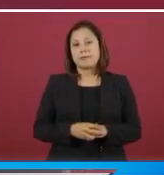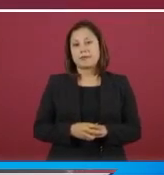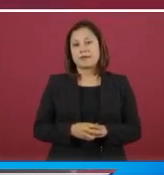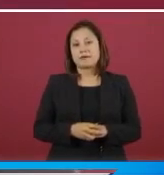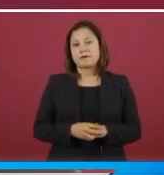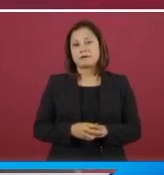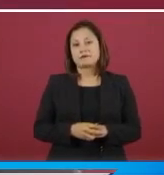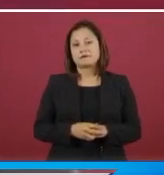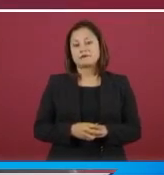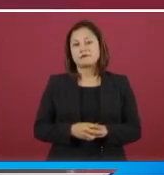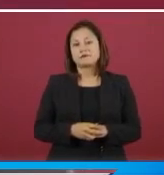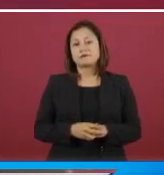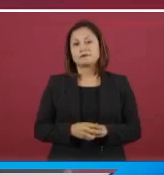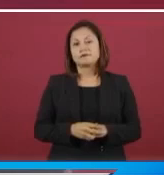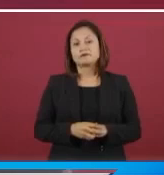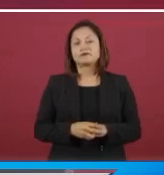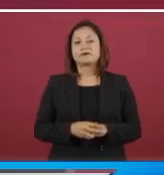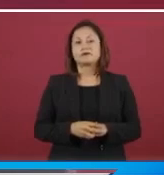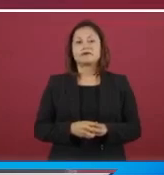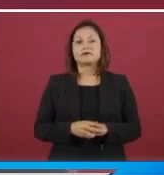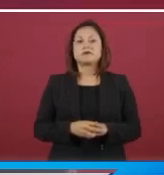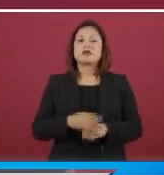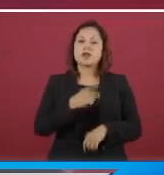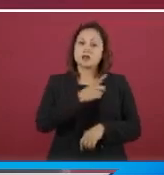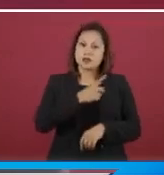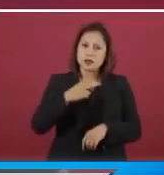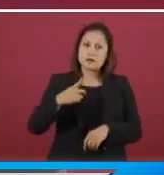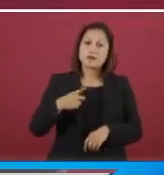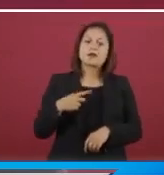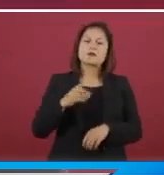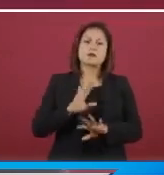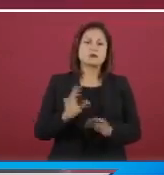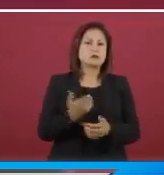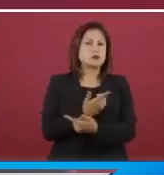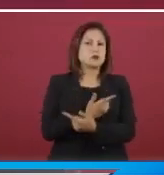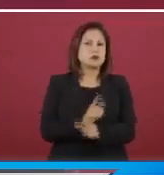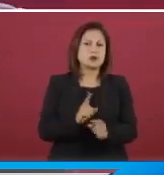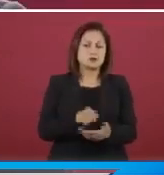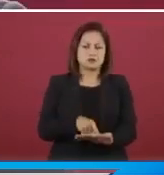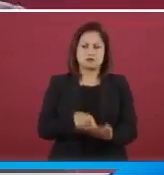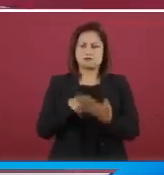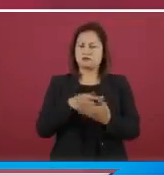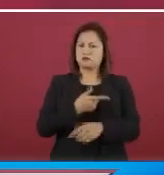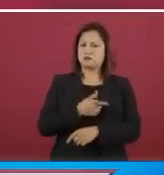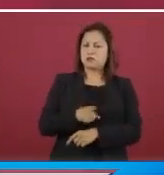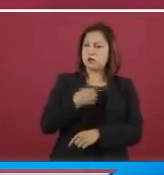medicines will be bought in any country in the world One of the companies benefiting from the purchase of medicines